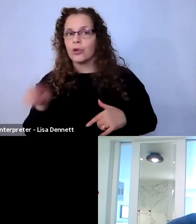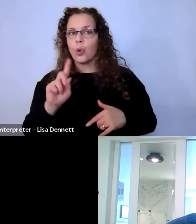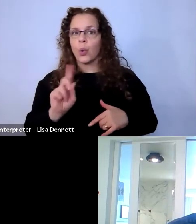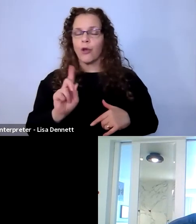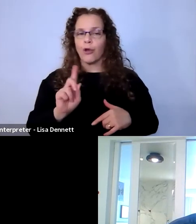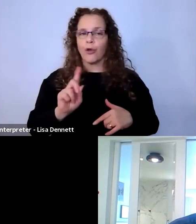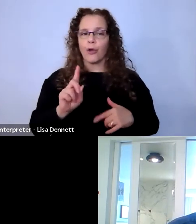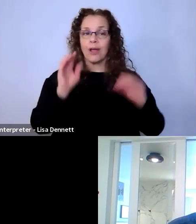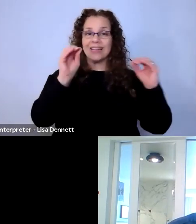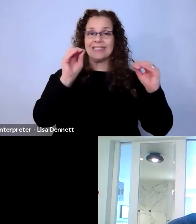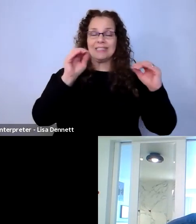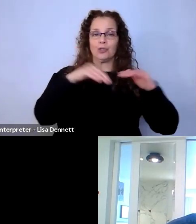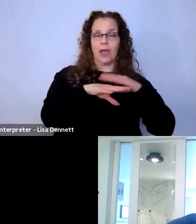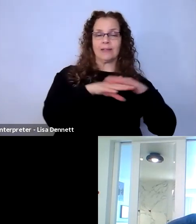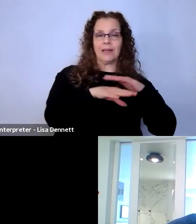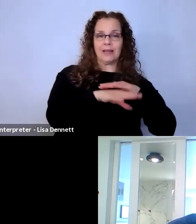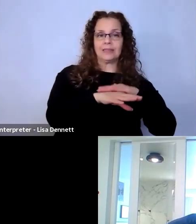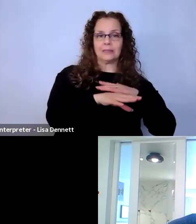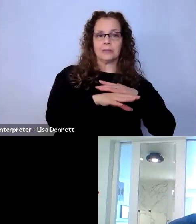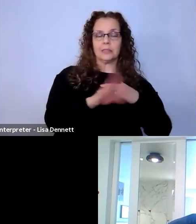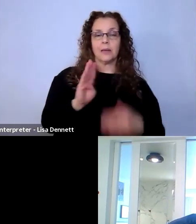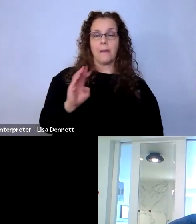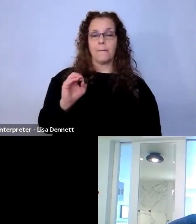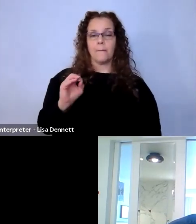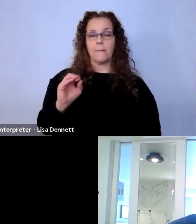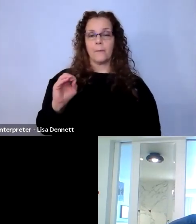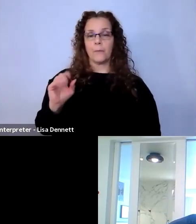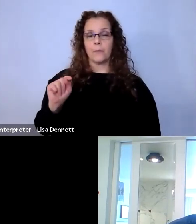to tackle are those boot camps, because those are becoming so popular.